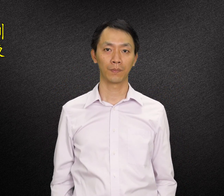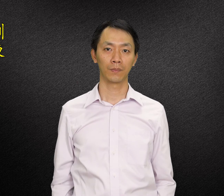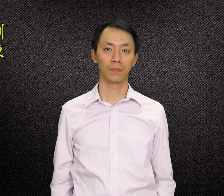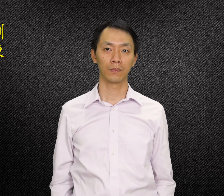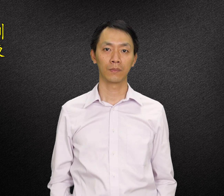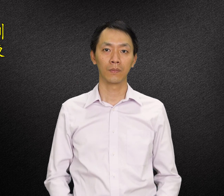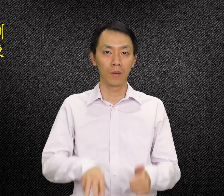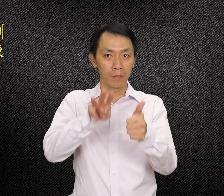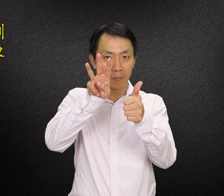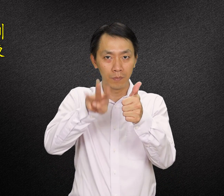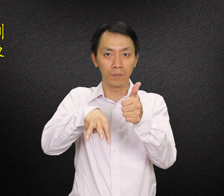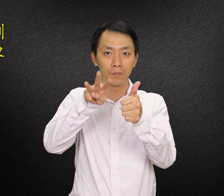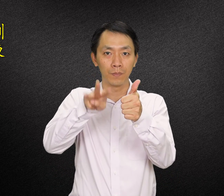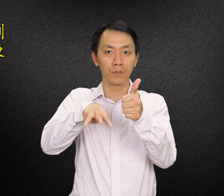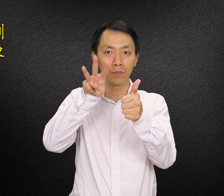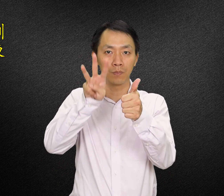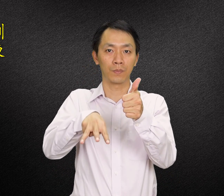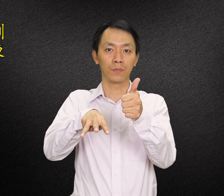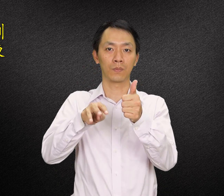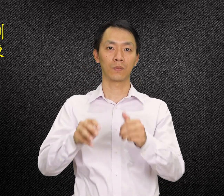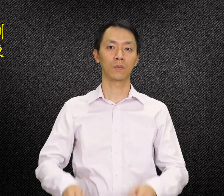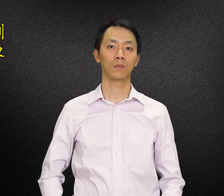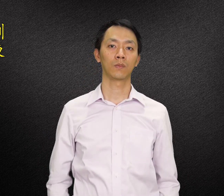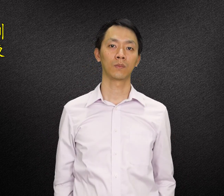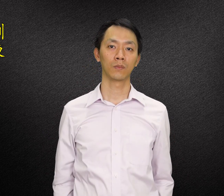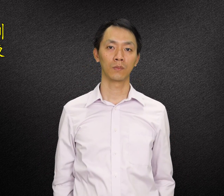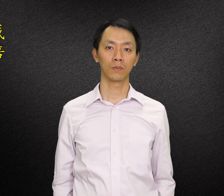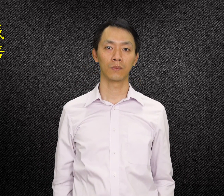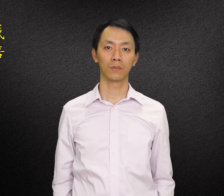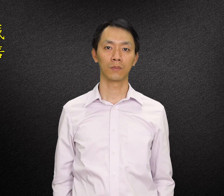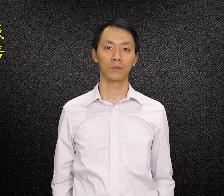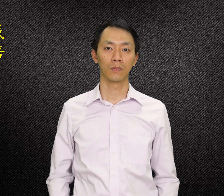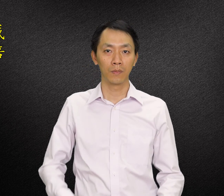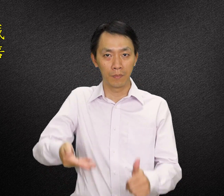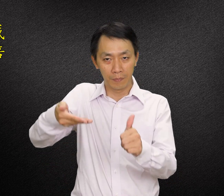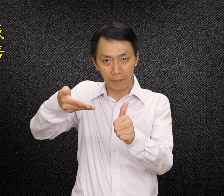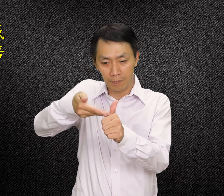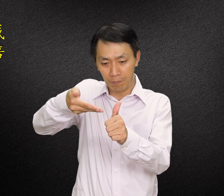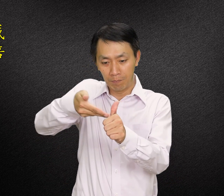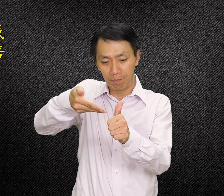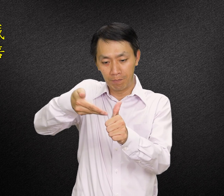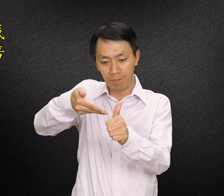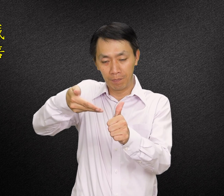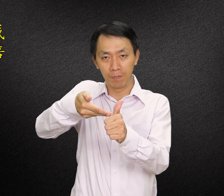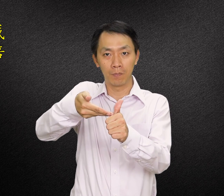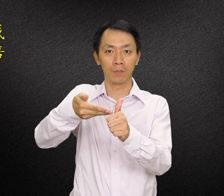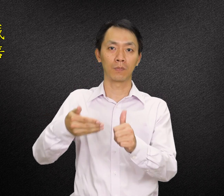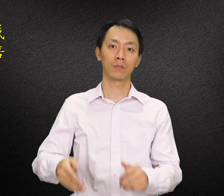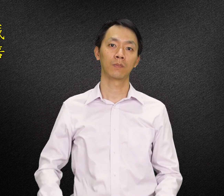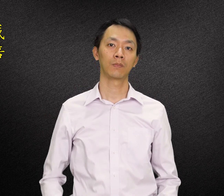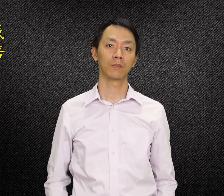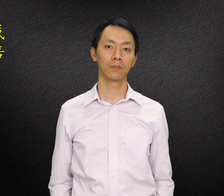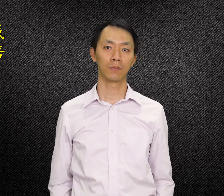train cultivate / nurture